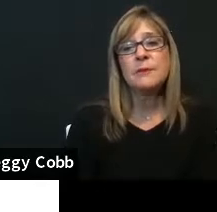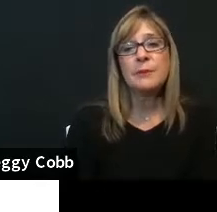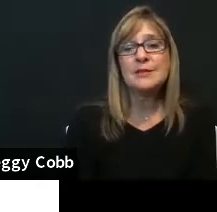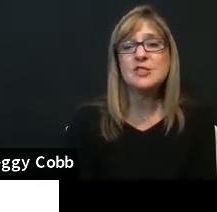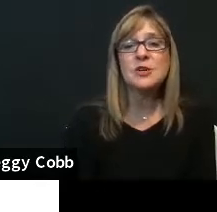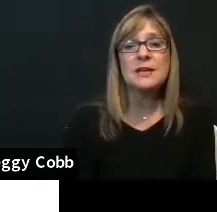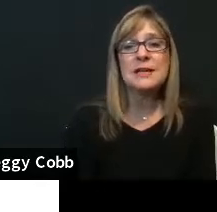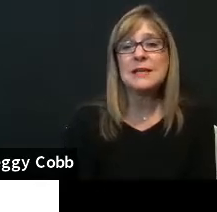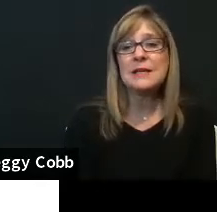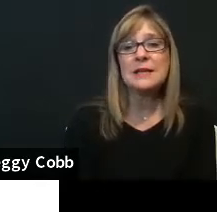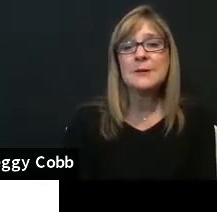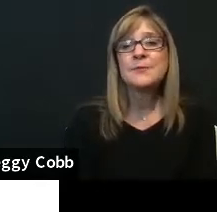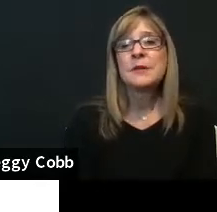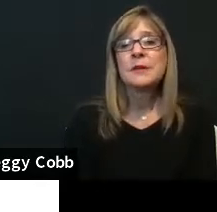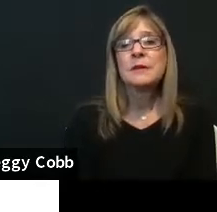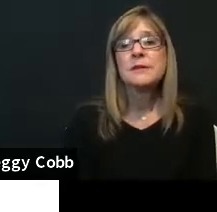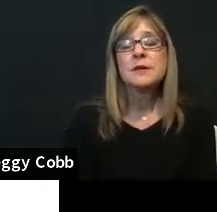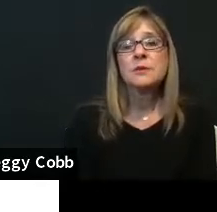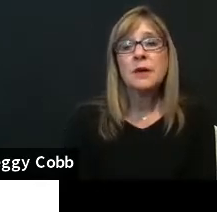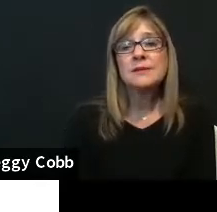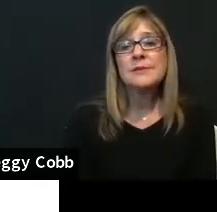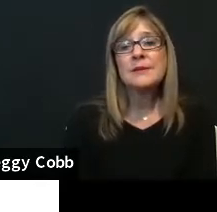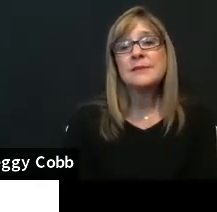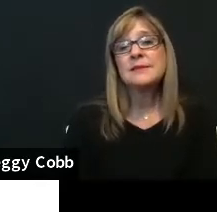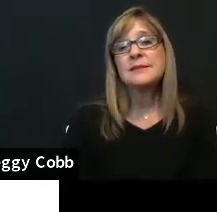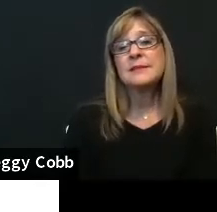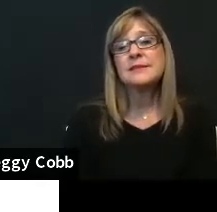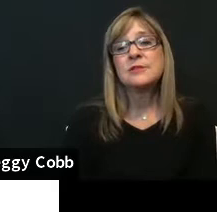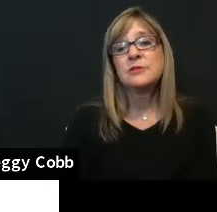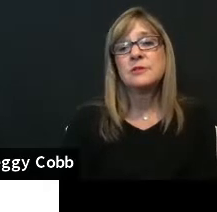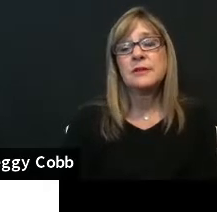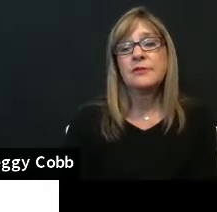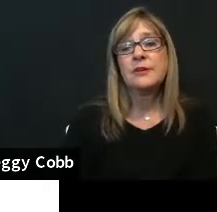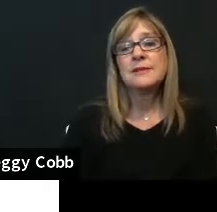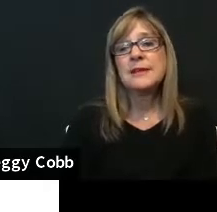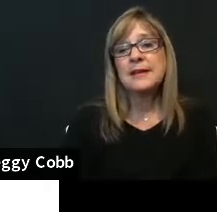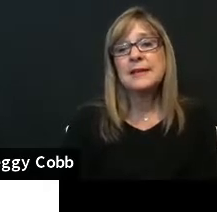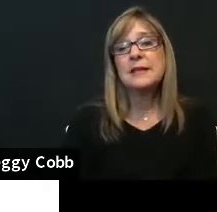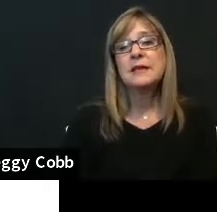maybe we can start it again. So sometimes they'll see the teacher if they're not signing